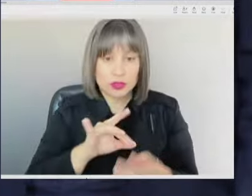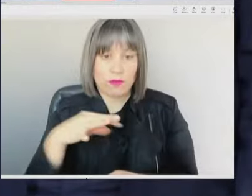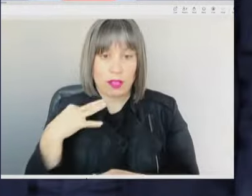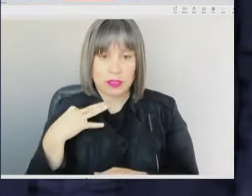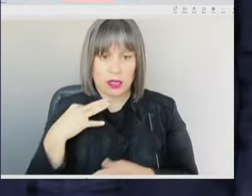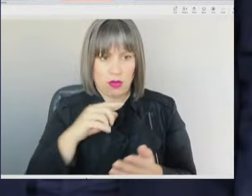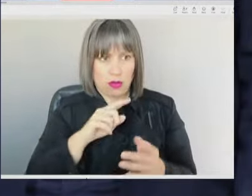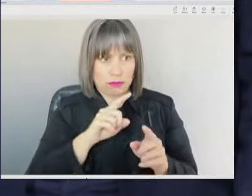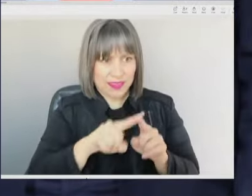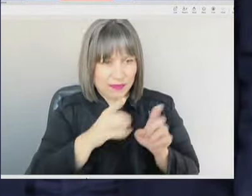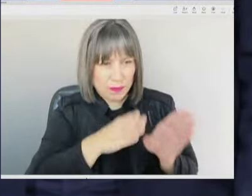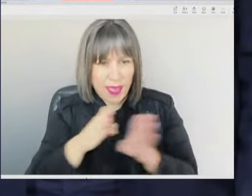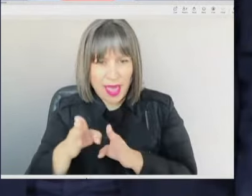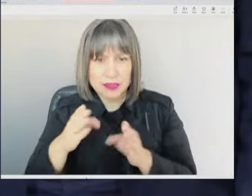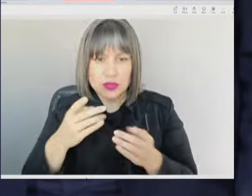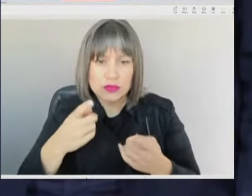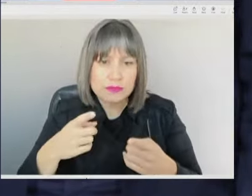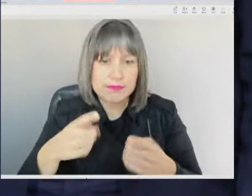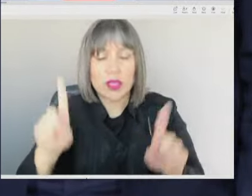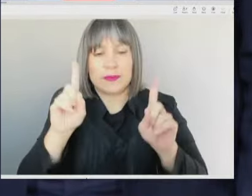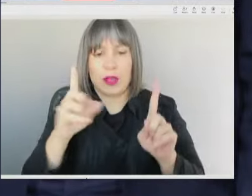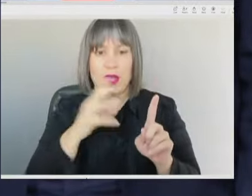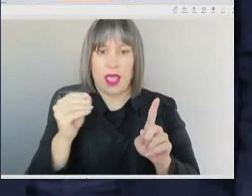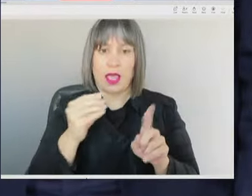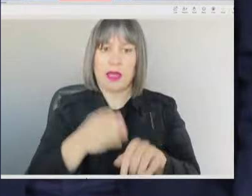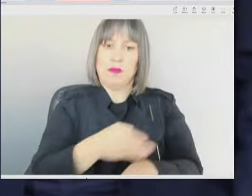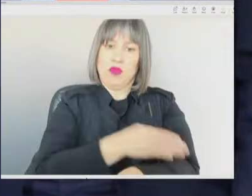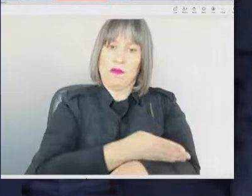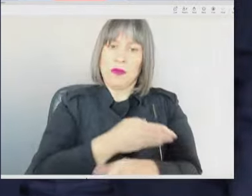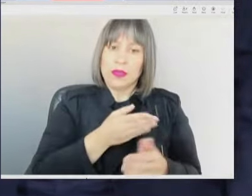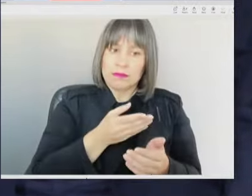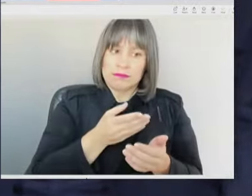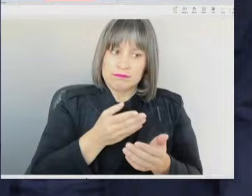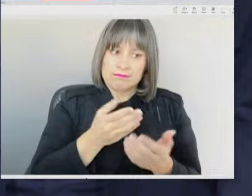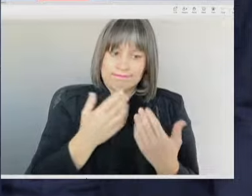and improving income and wellbeing for our beneficiaries. So the things that we are bringing